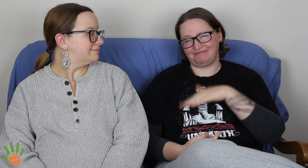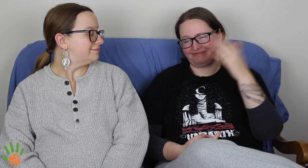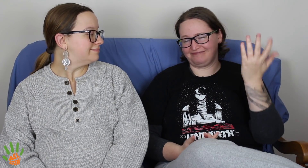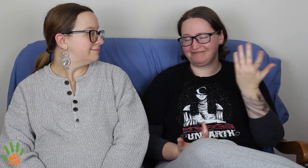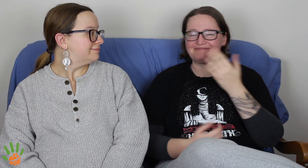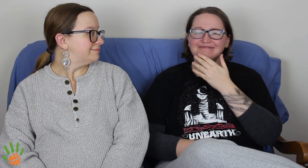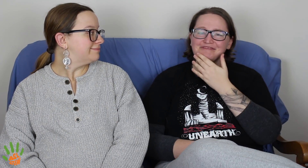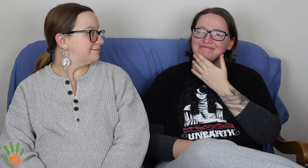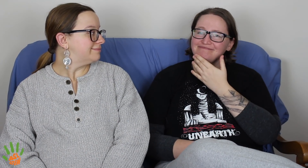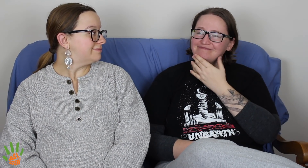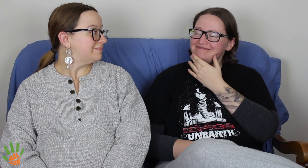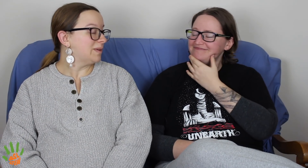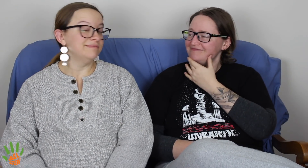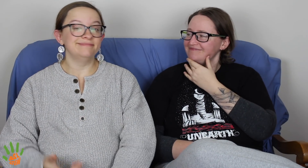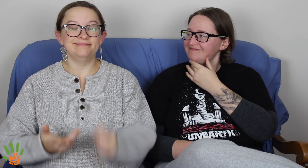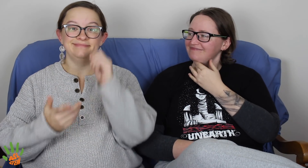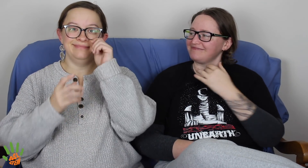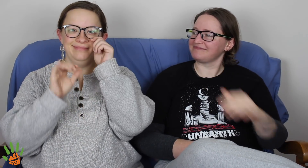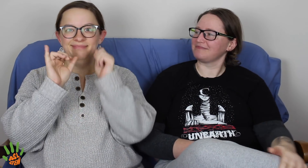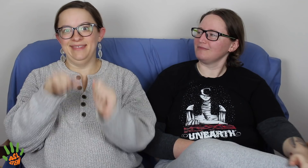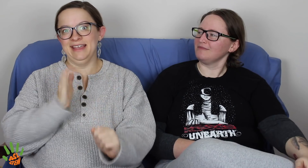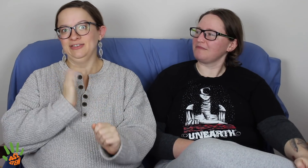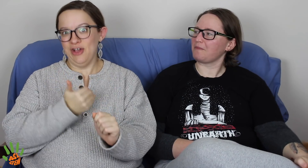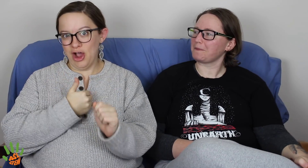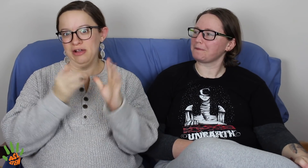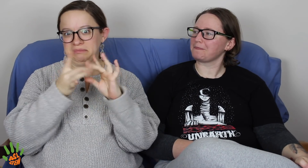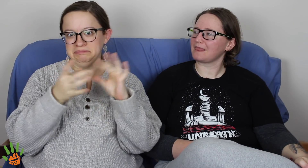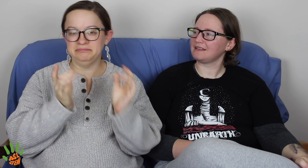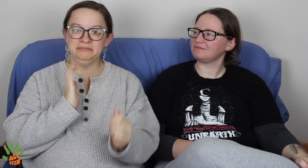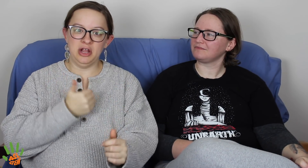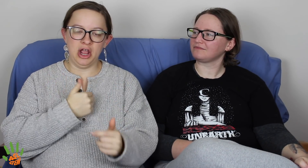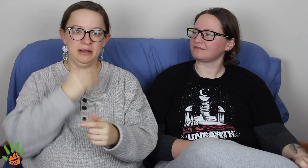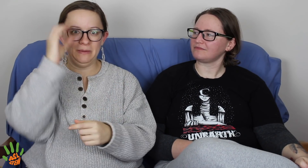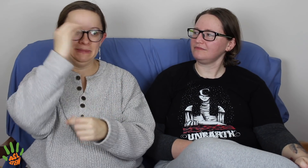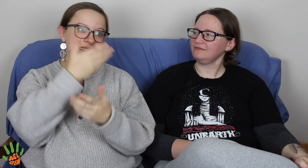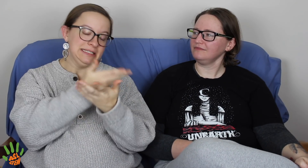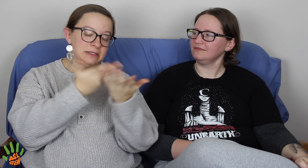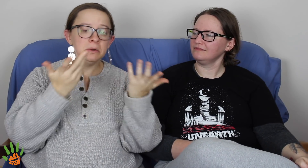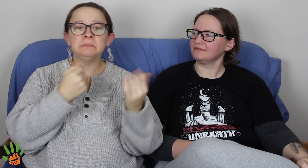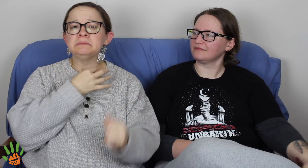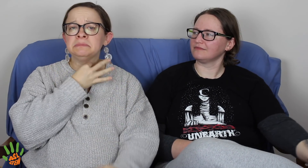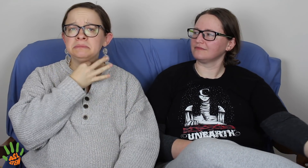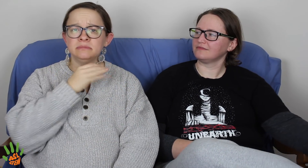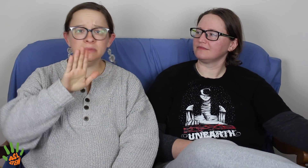Ever since I was a kid. [JI] Right, so that is our... comments, our opinions.